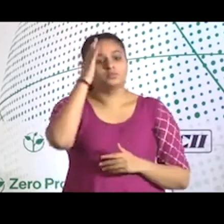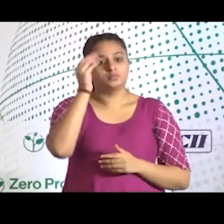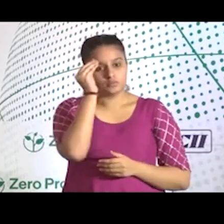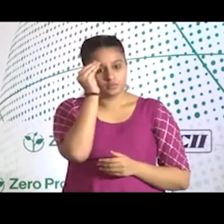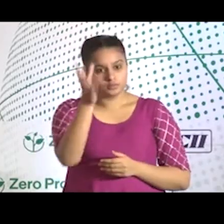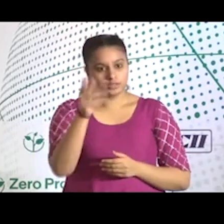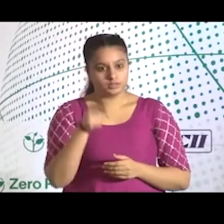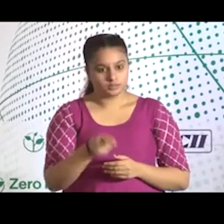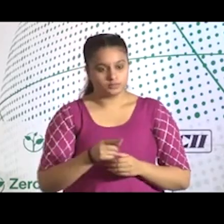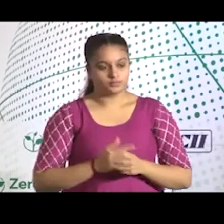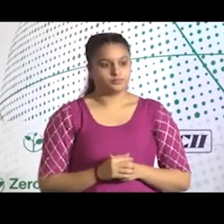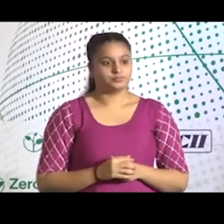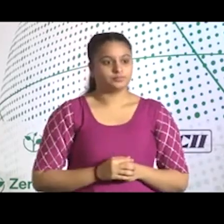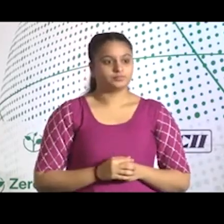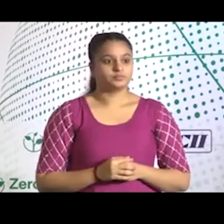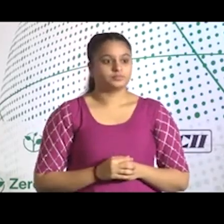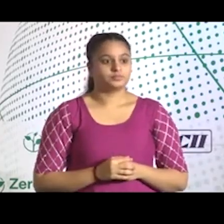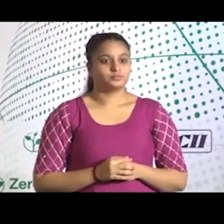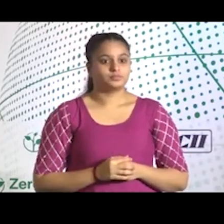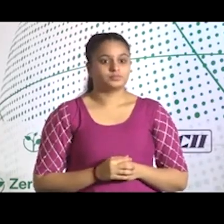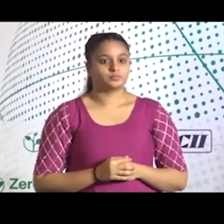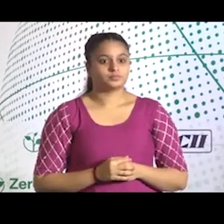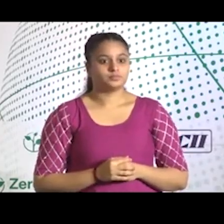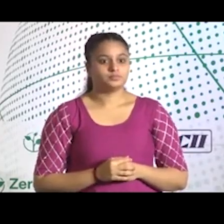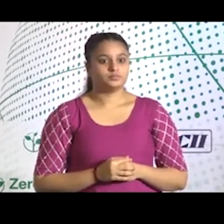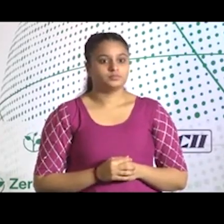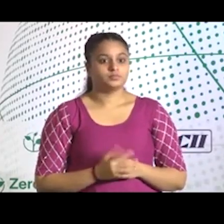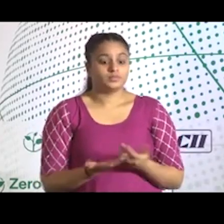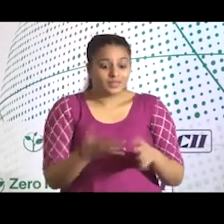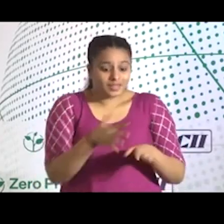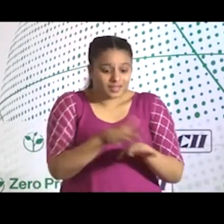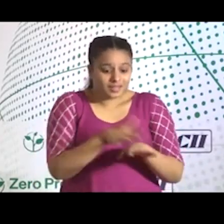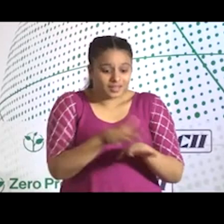and implementation of so what I call based technology is.